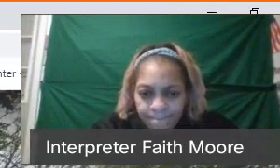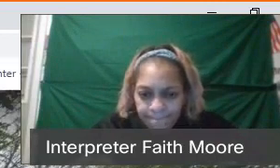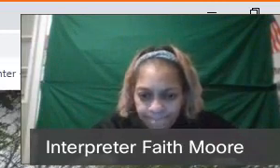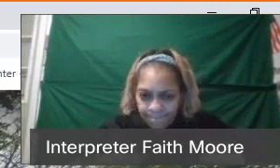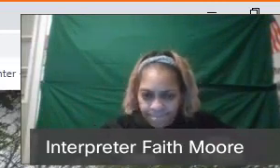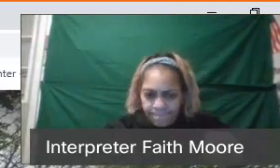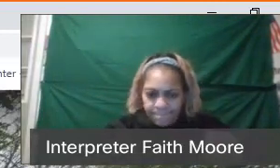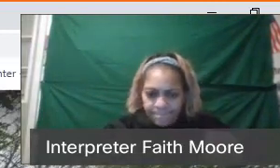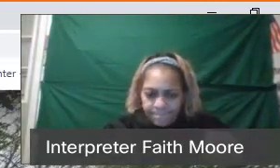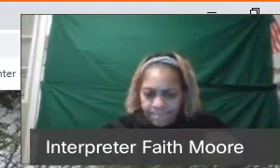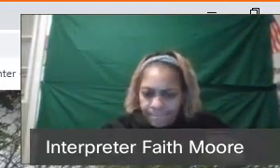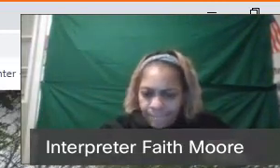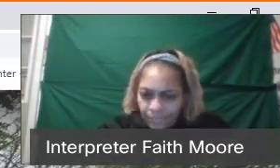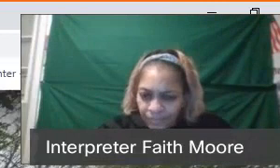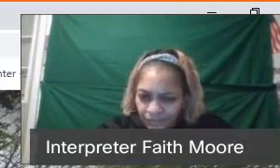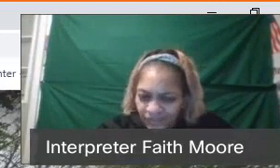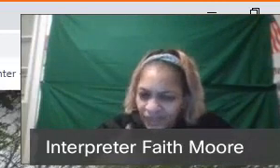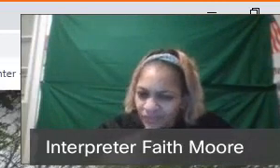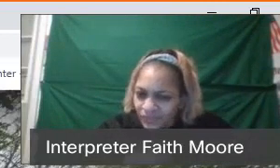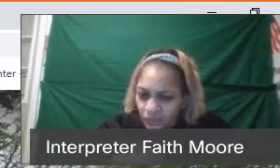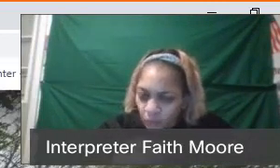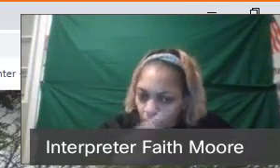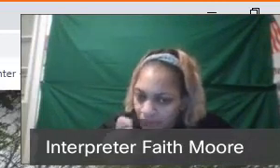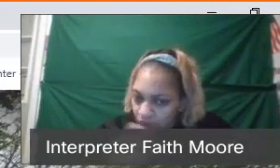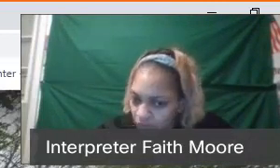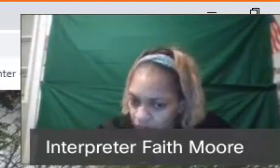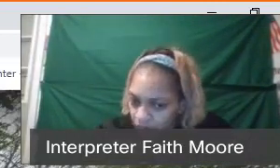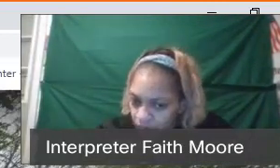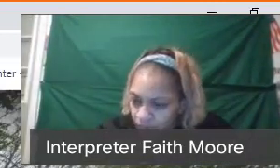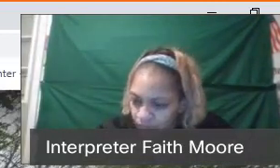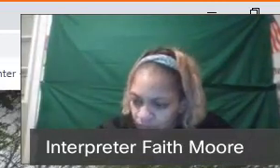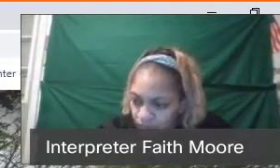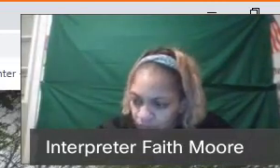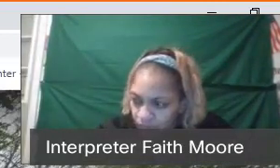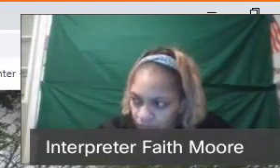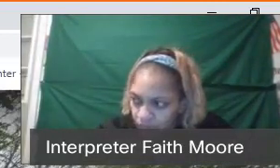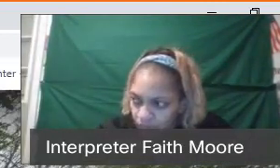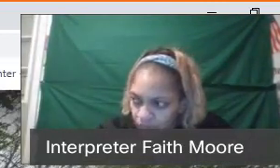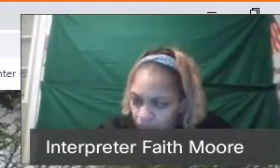Oh, I'm sorry about. Yeah, well, I'm a good light under the vendor. Not under.